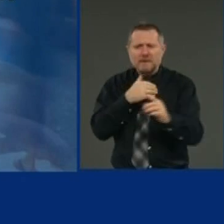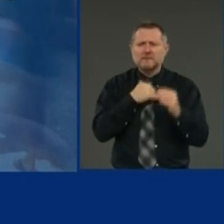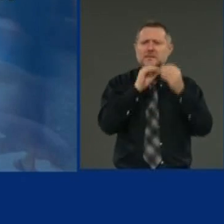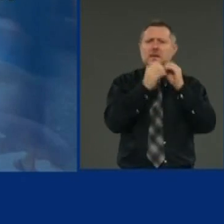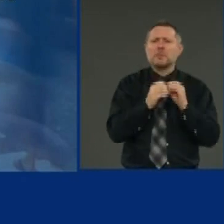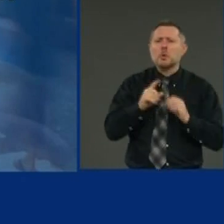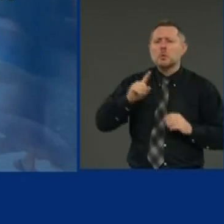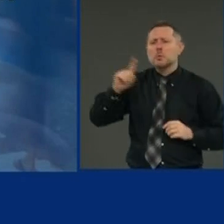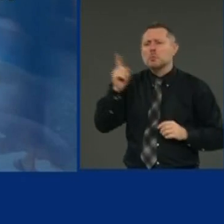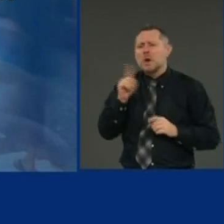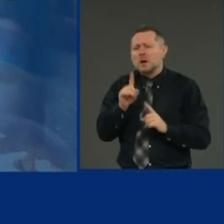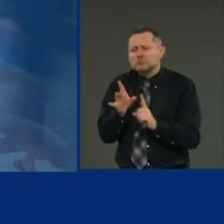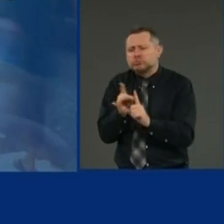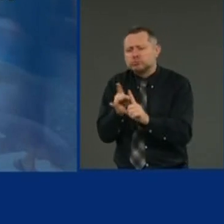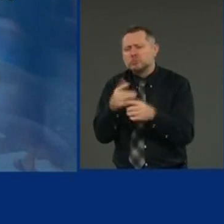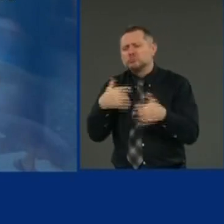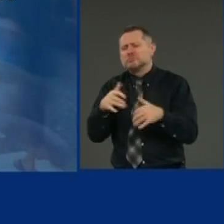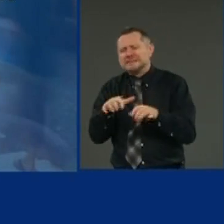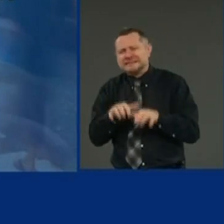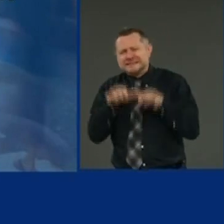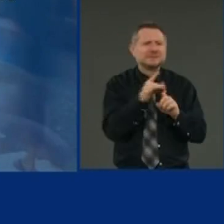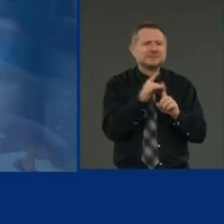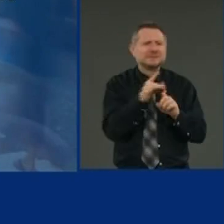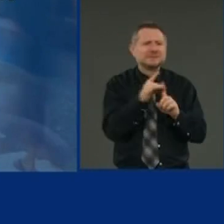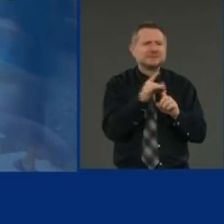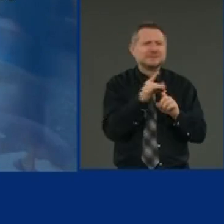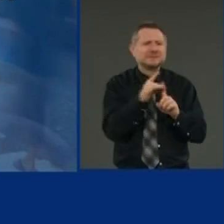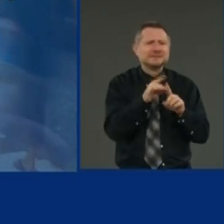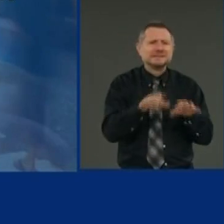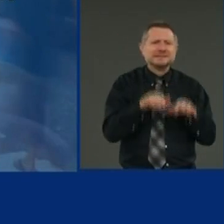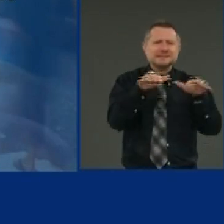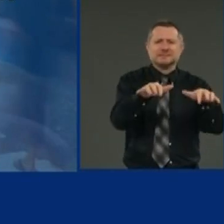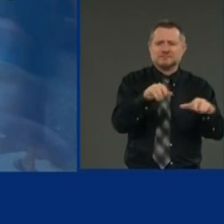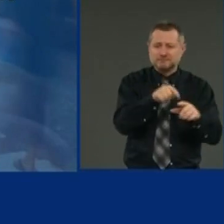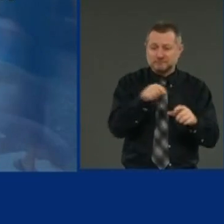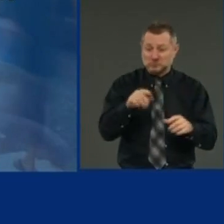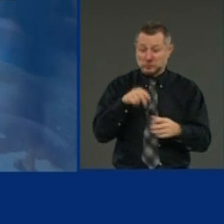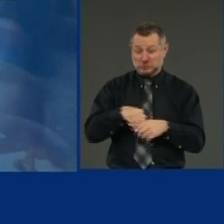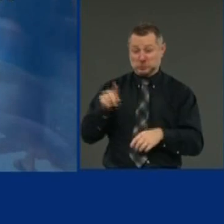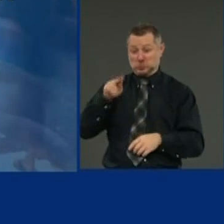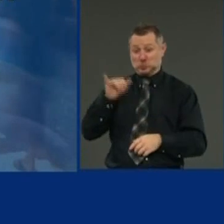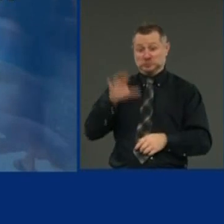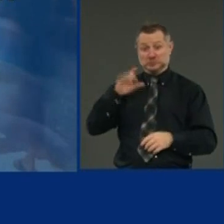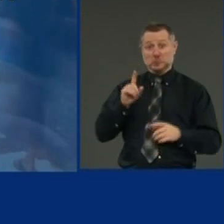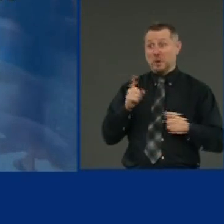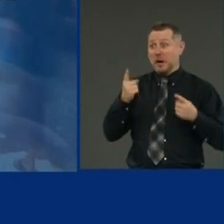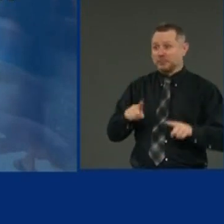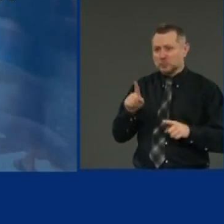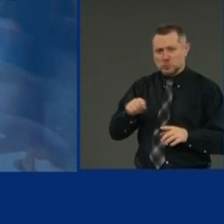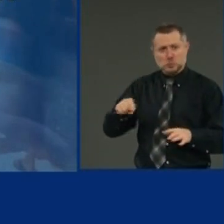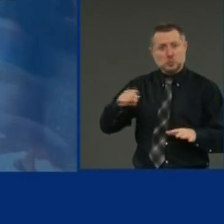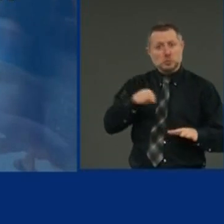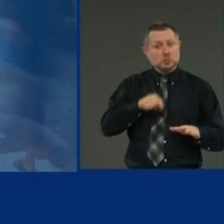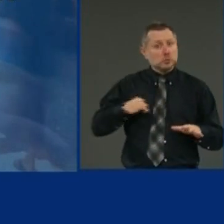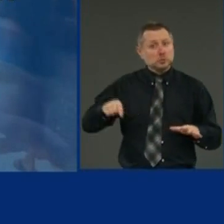WE HAVE THE DATA. WE CAN TELL YOU BY ZIP CODE FROM.